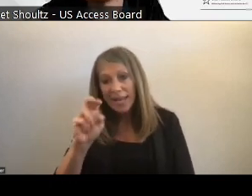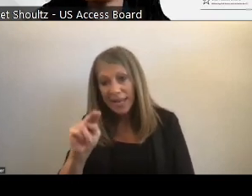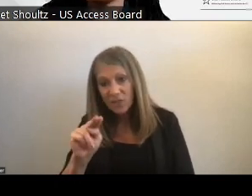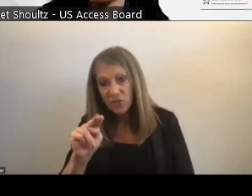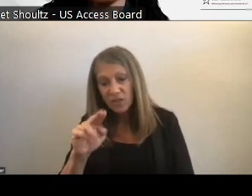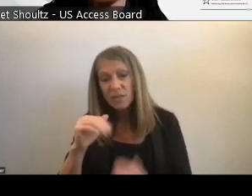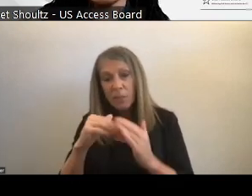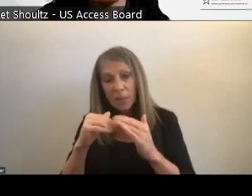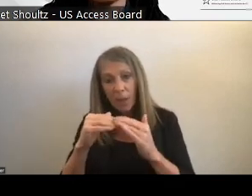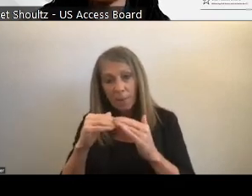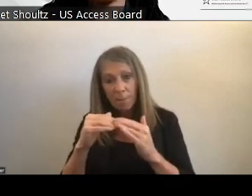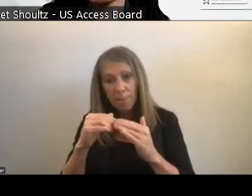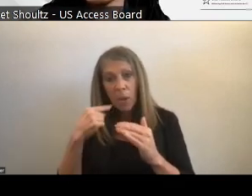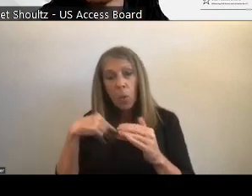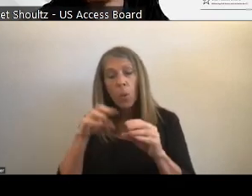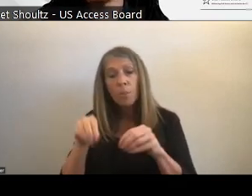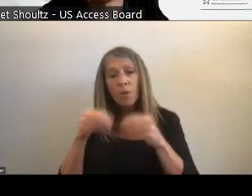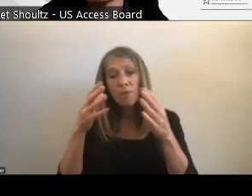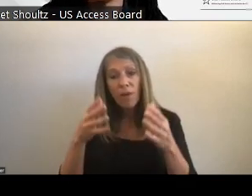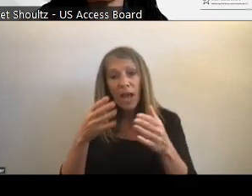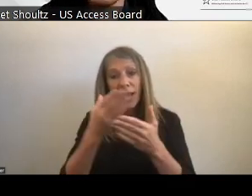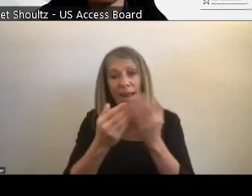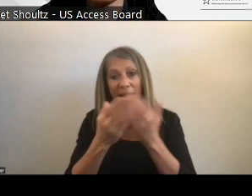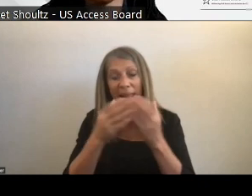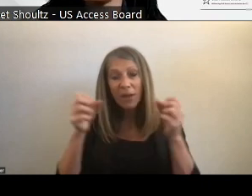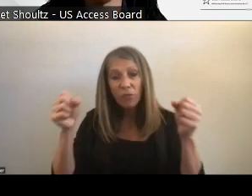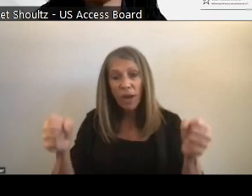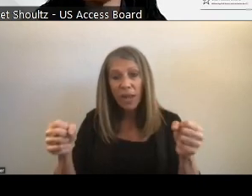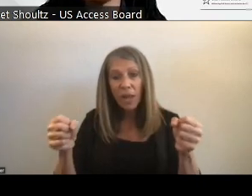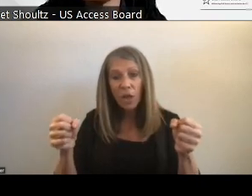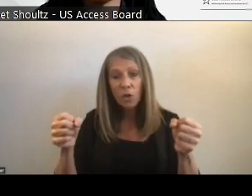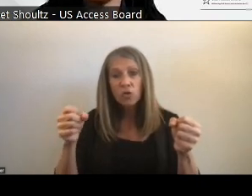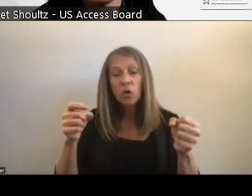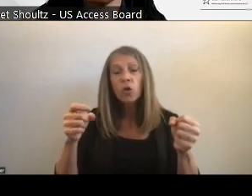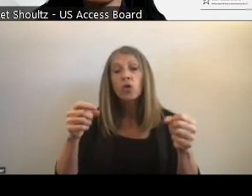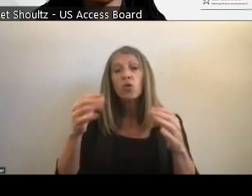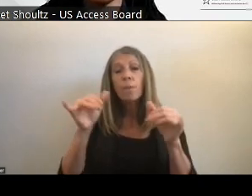minimum. And where you provide handrails, you're measuring that with from handrail to handrail.